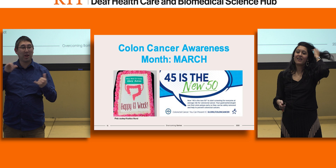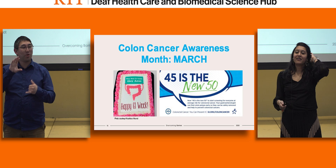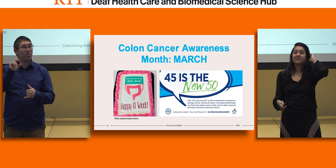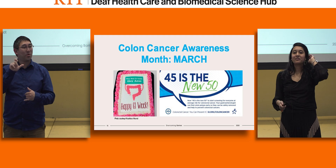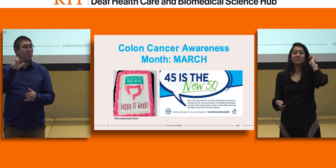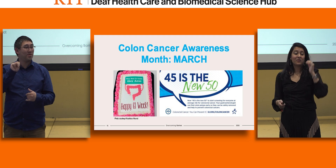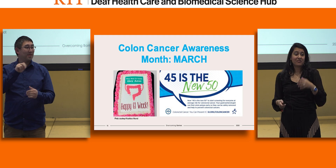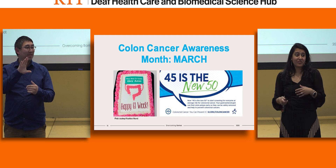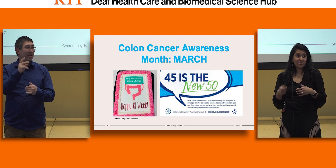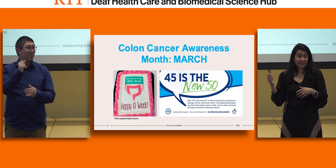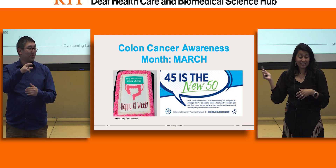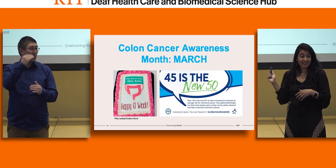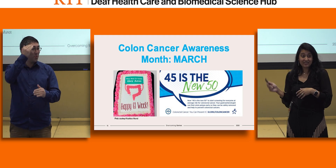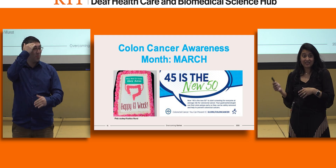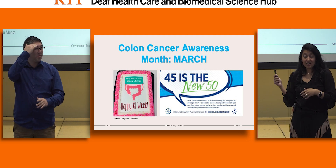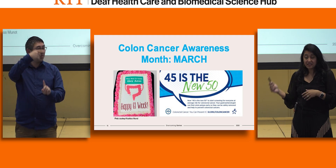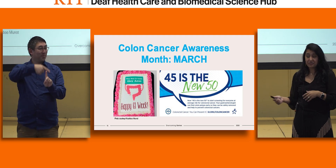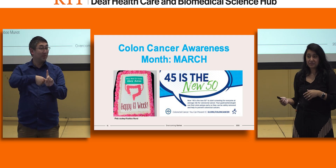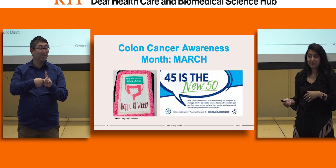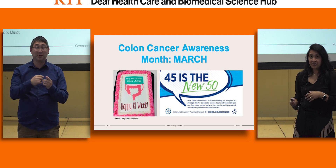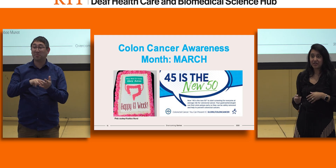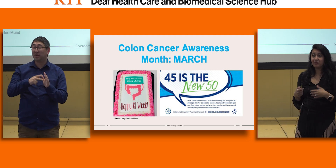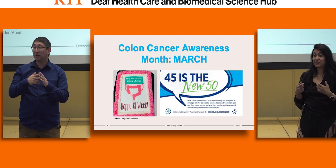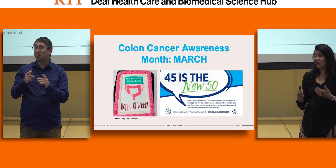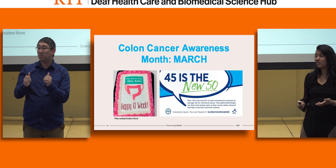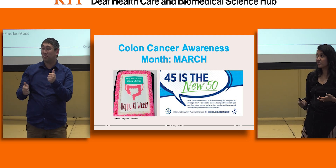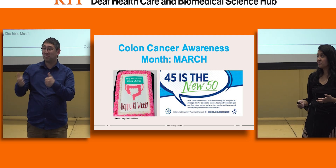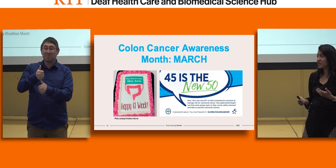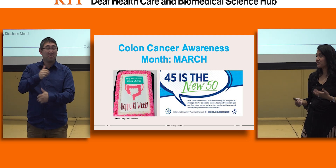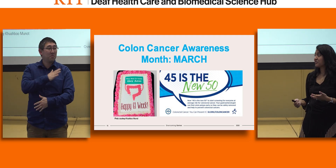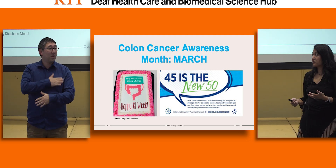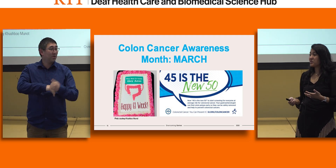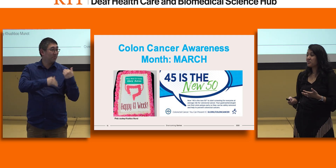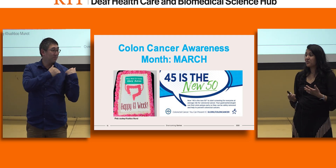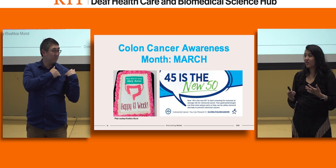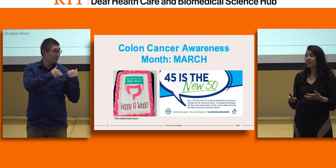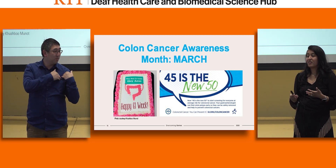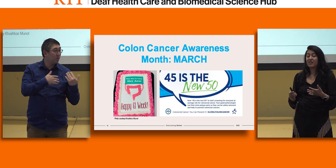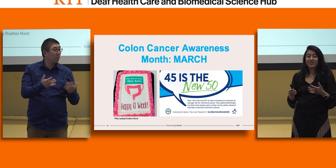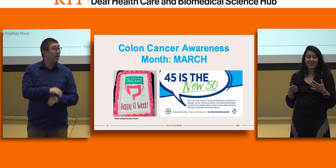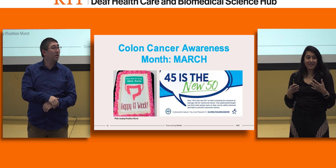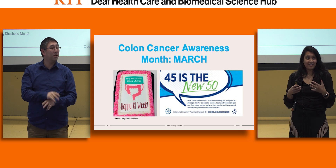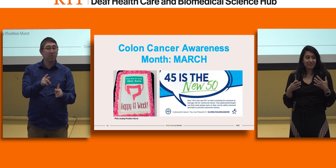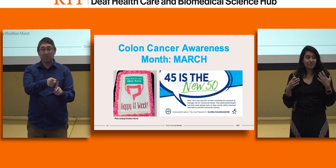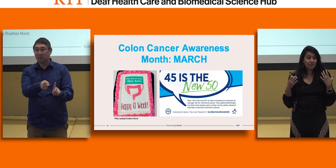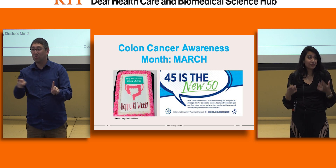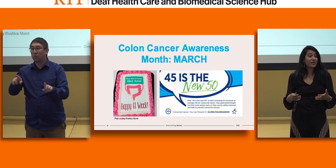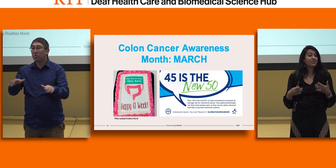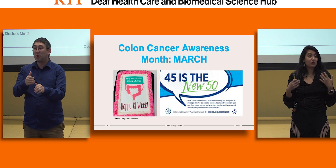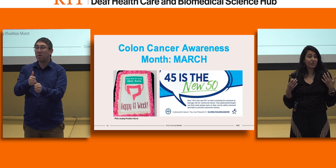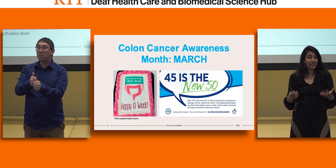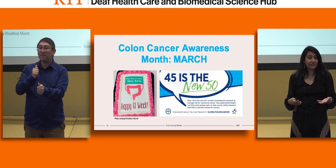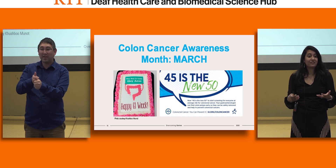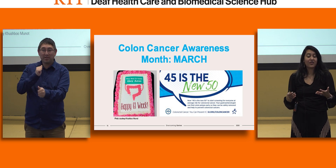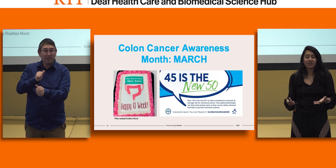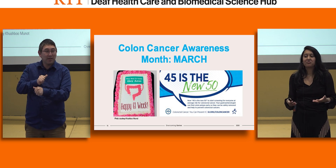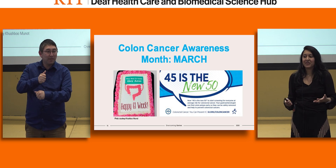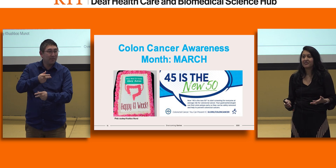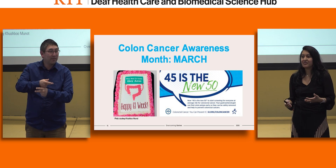And one of the big things that I do as my job is also to make sure that people are doing their preventive health maintenance.